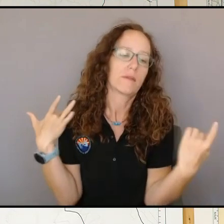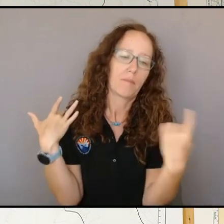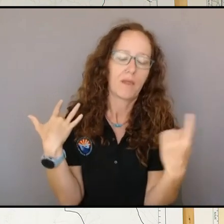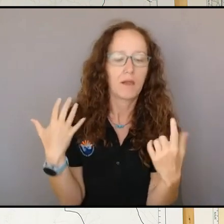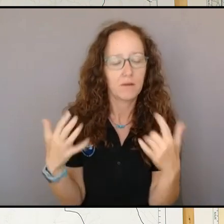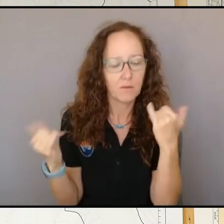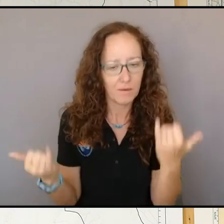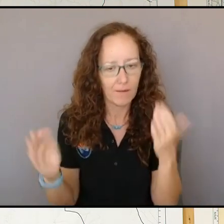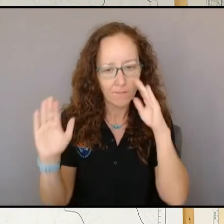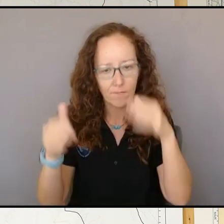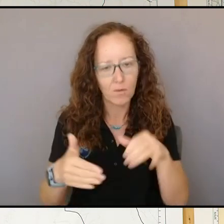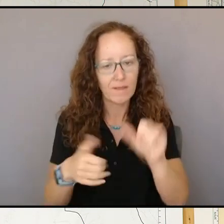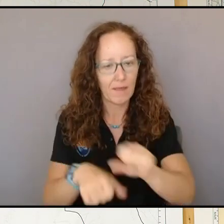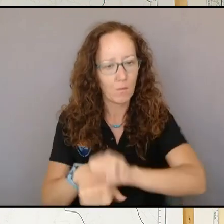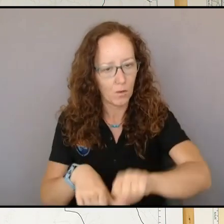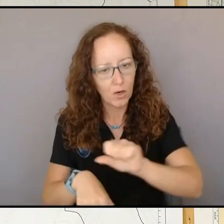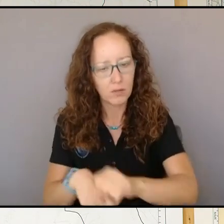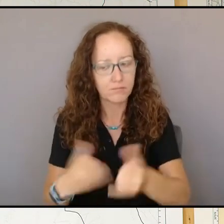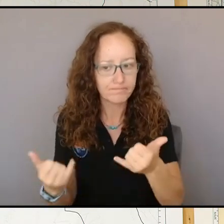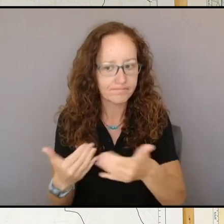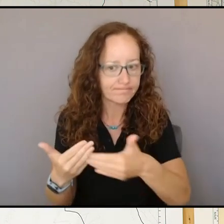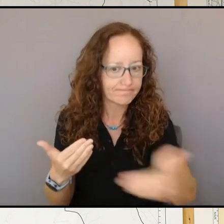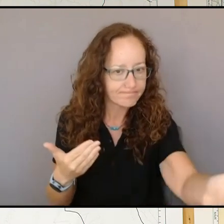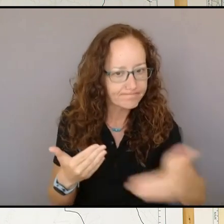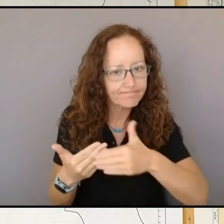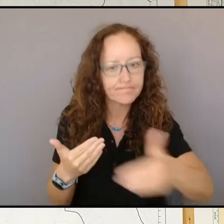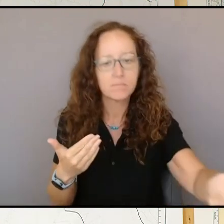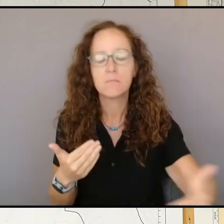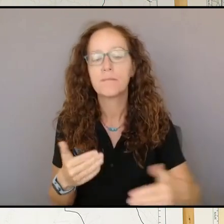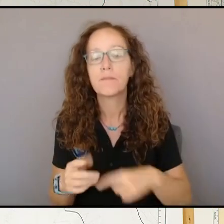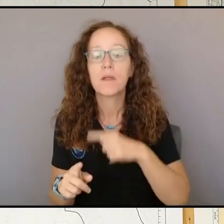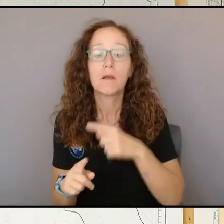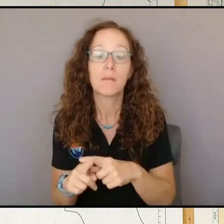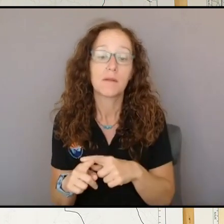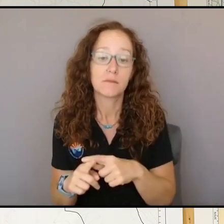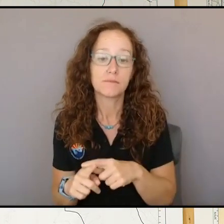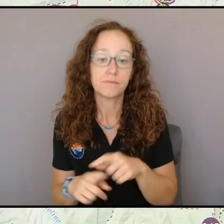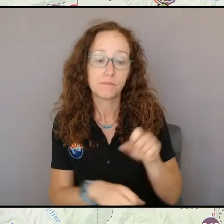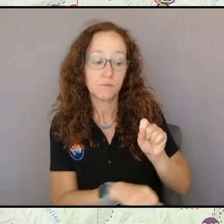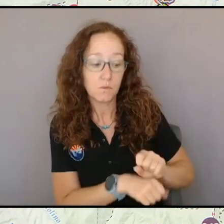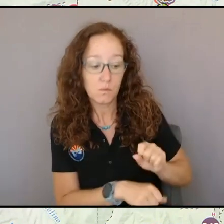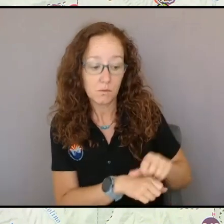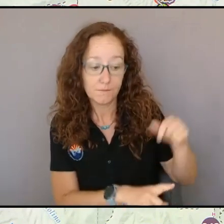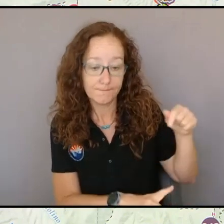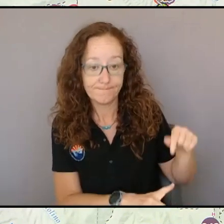So we do have a little bit of of work down I think it's